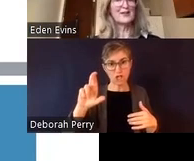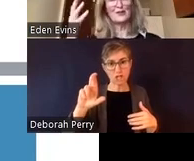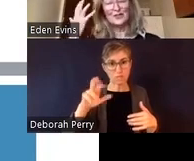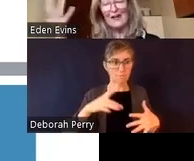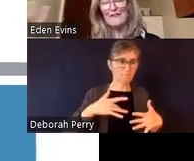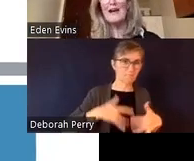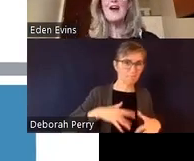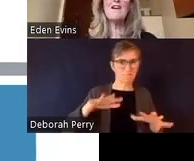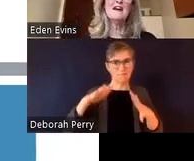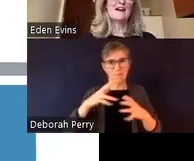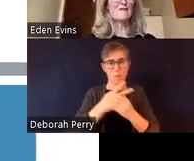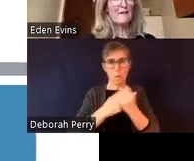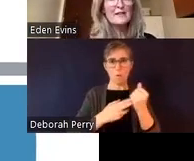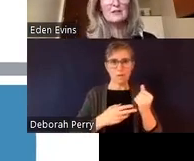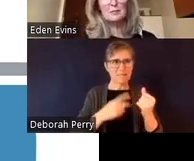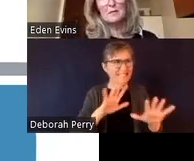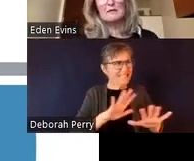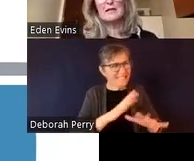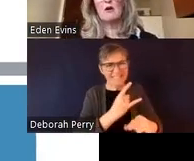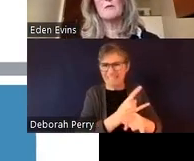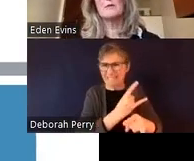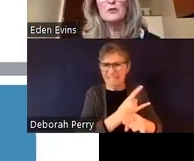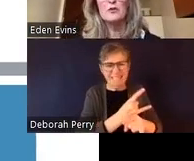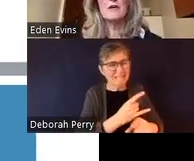“you know, it's not fair your friends are experimenting with alcohol, but you have